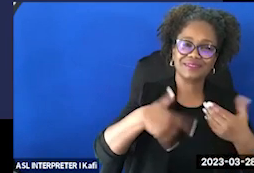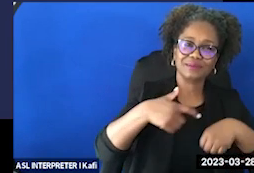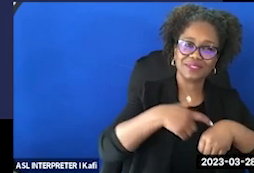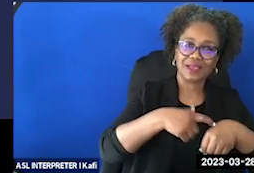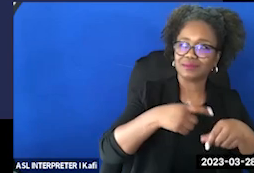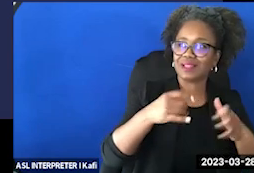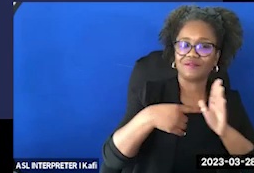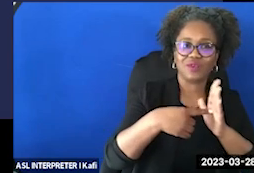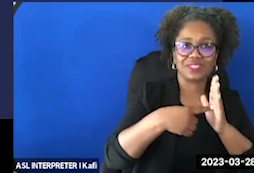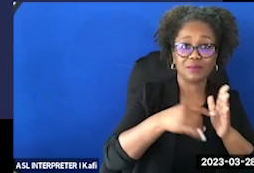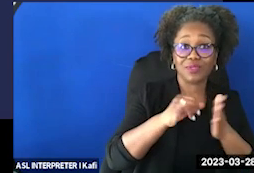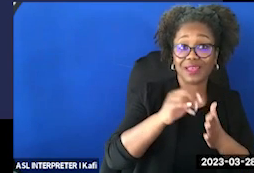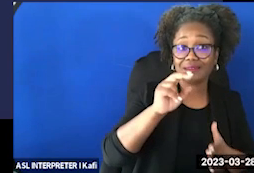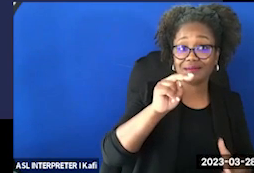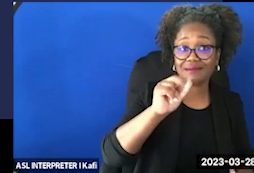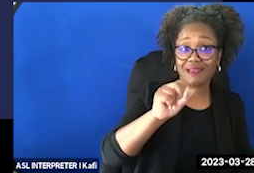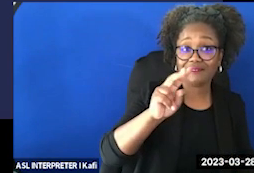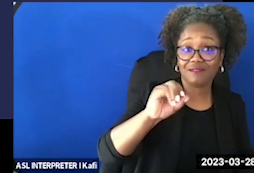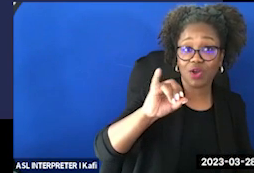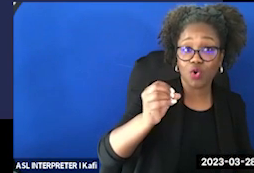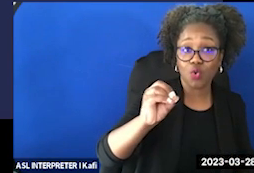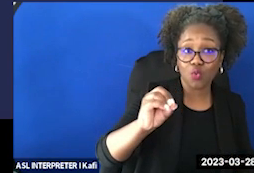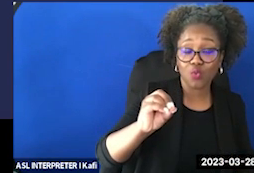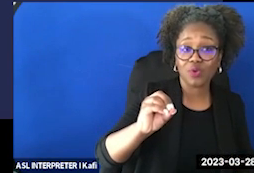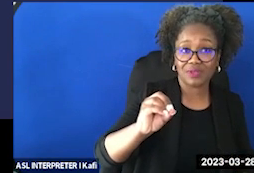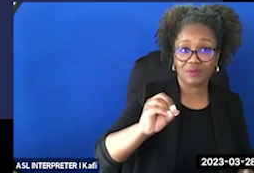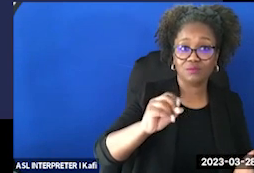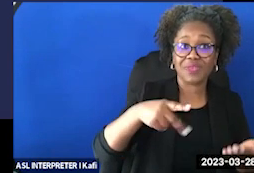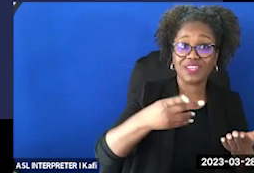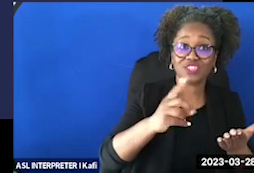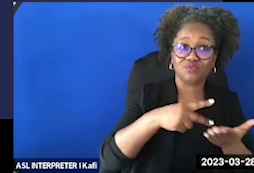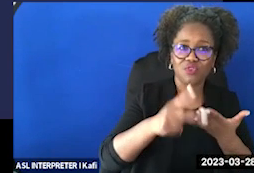Debbie Stine, Science & Technology Policy Academy: because there's no accountability there, you know, there's nobody who's really kind of keeping track of these things.